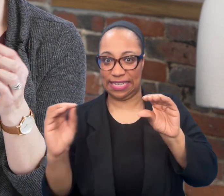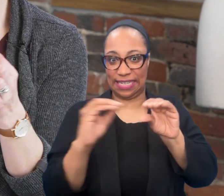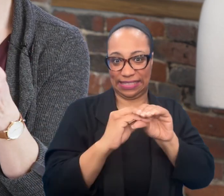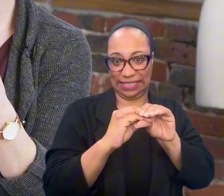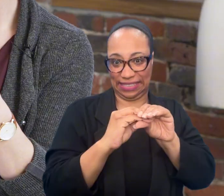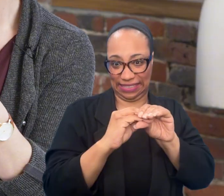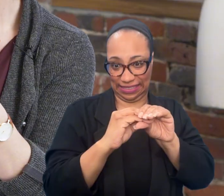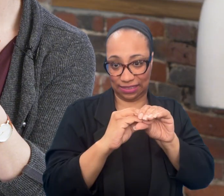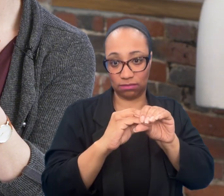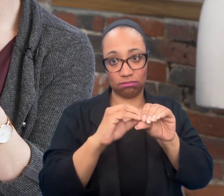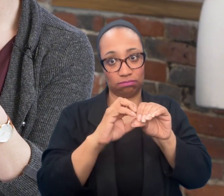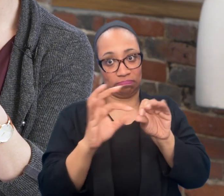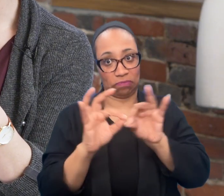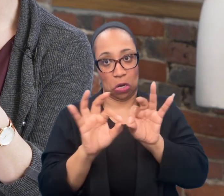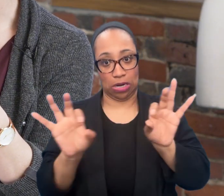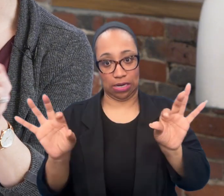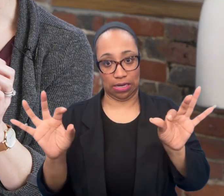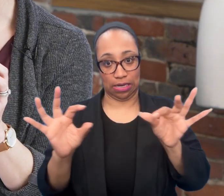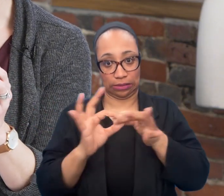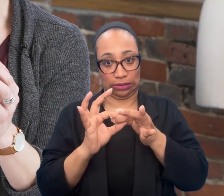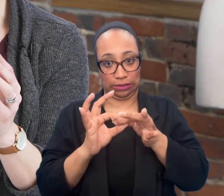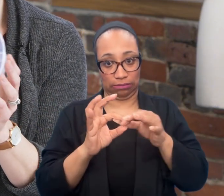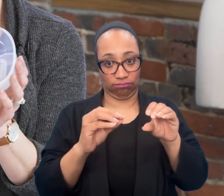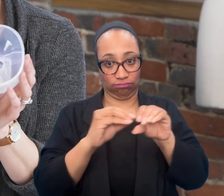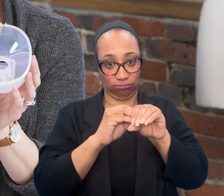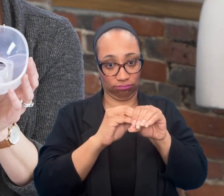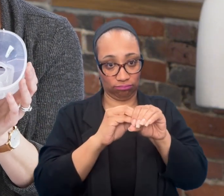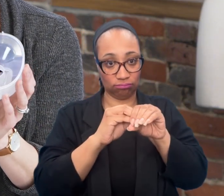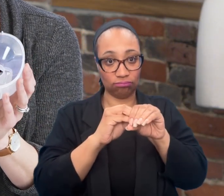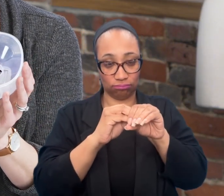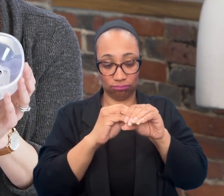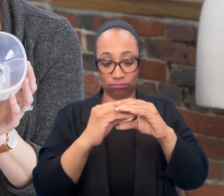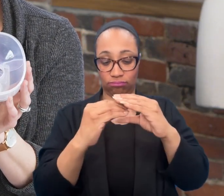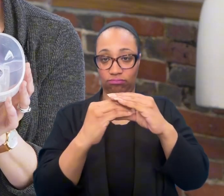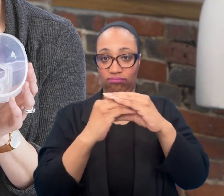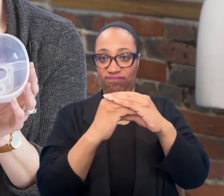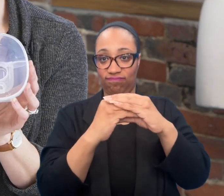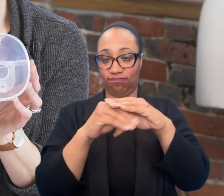collector and so you'll see it facing down at an angle this is a part of the pump that needs to be